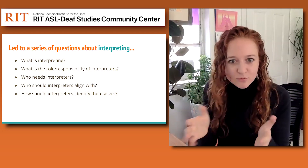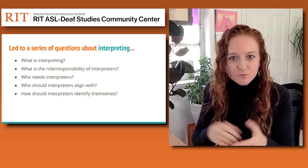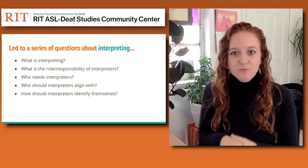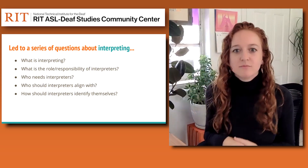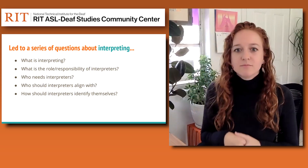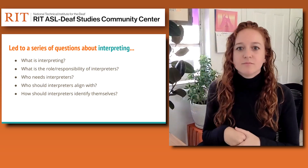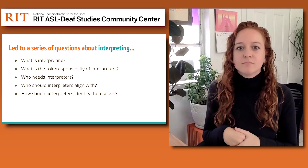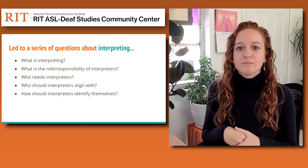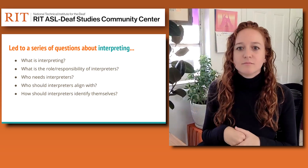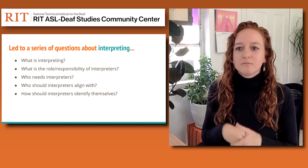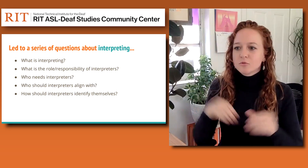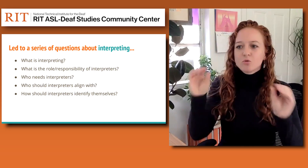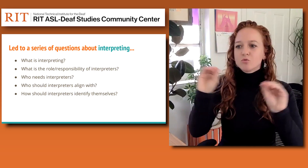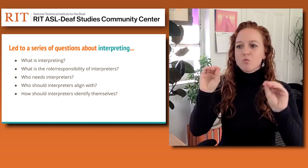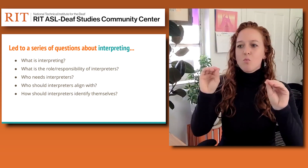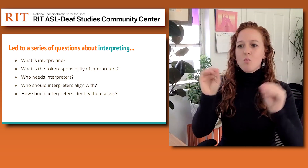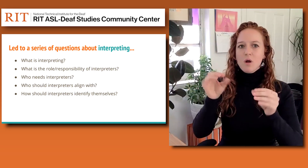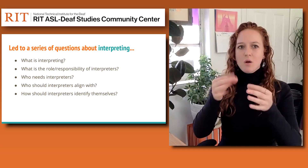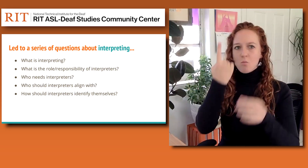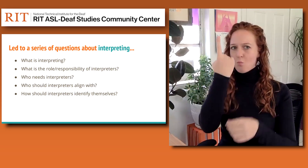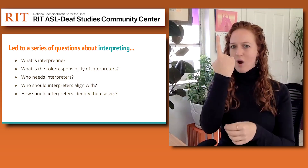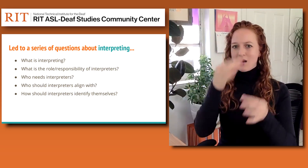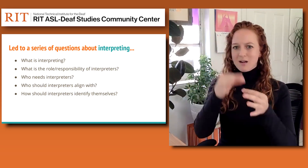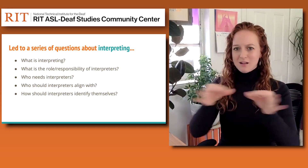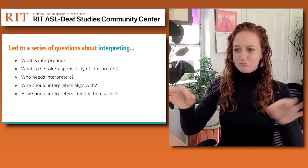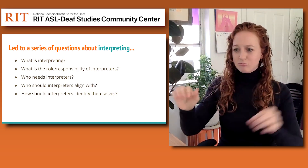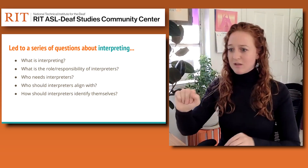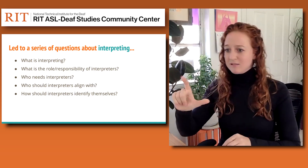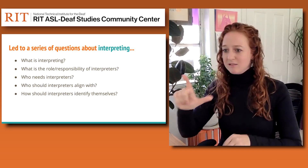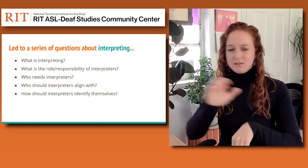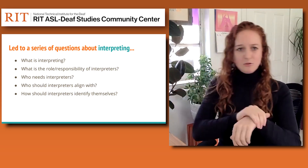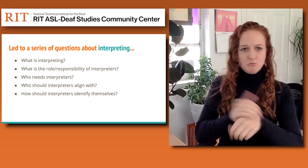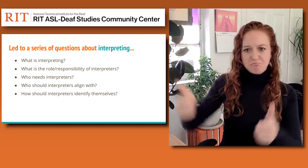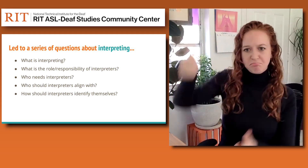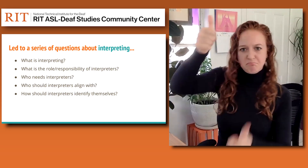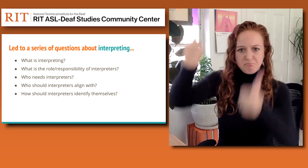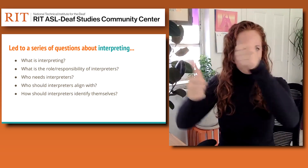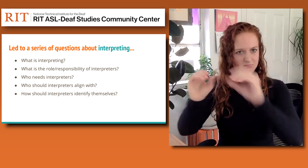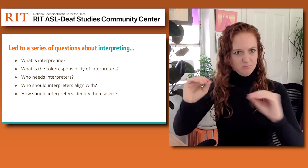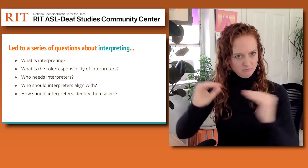They mediate between languages. No one language is superior to the other.